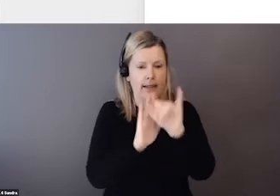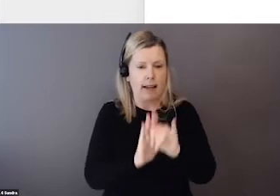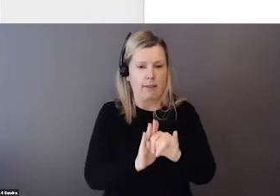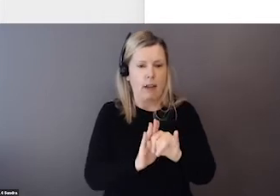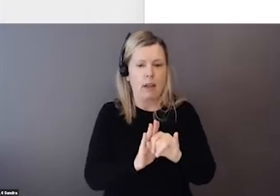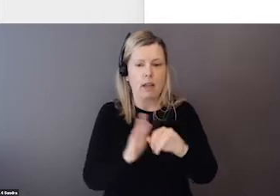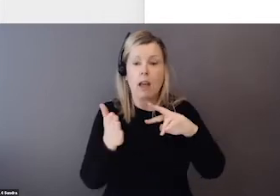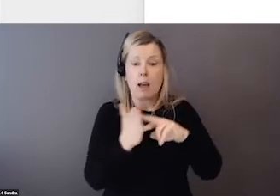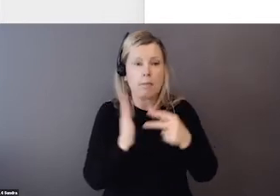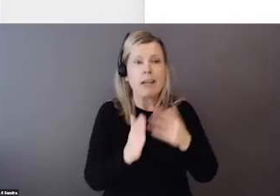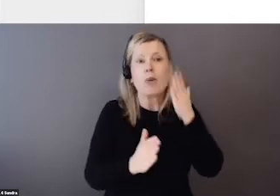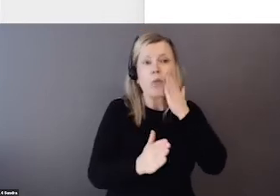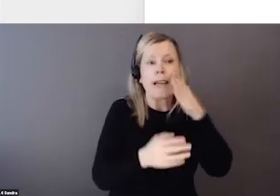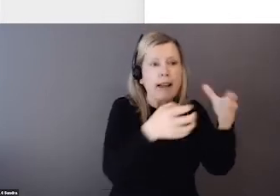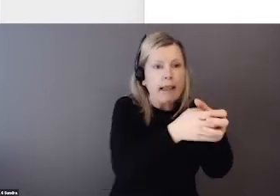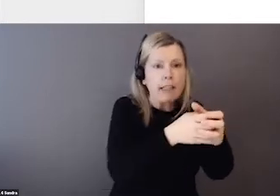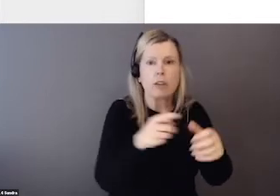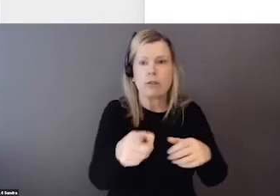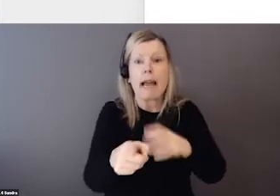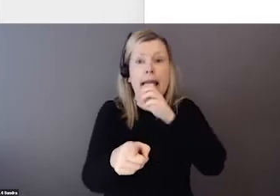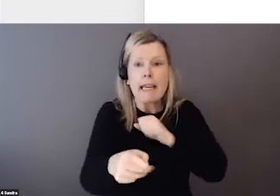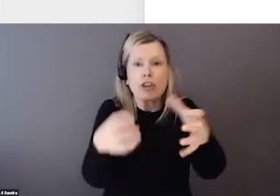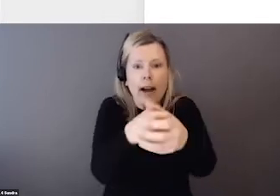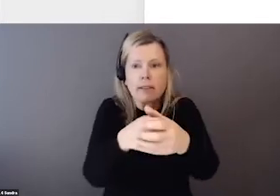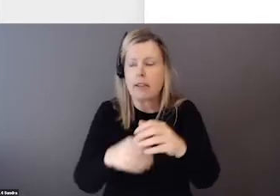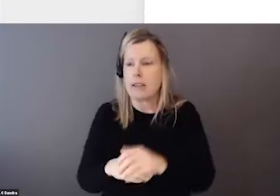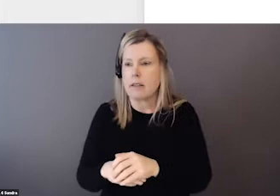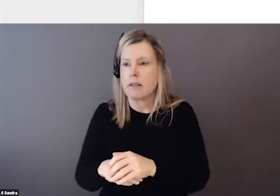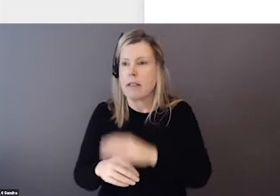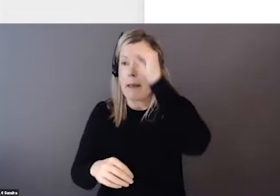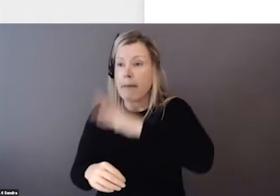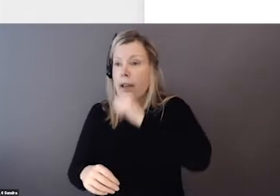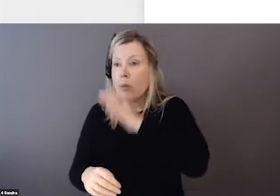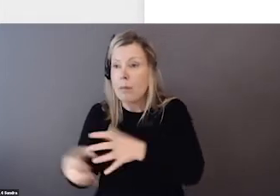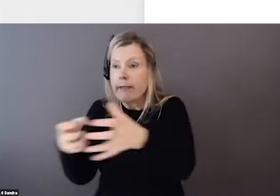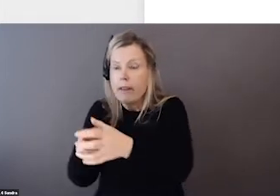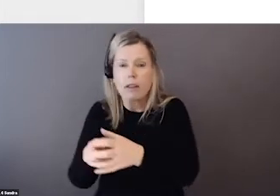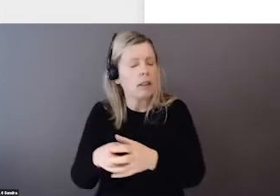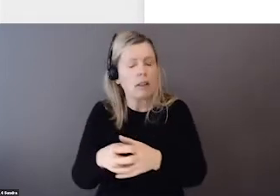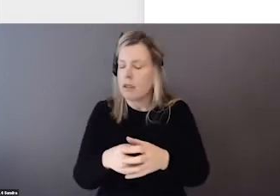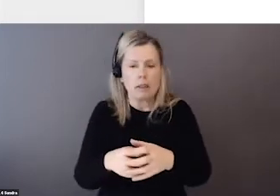we can't talk about ability in isolation, we can't talk about class or gender in isolation, or any of the other myriad forms of social identities.